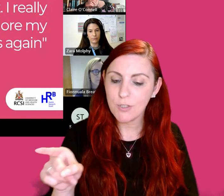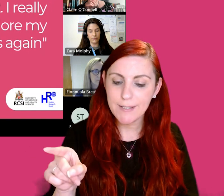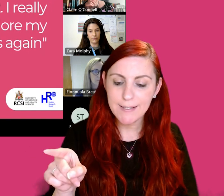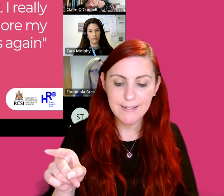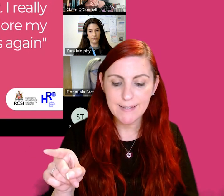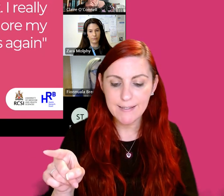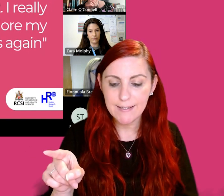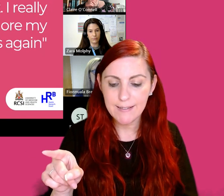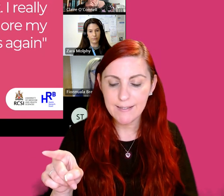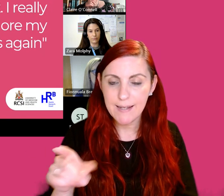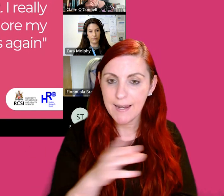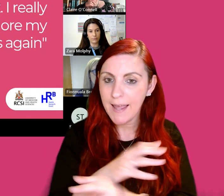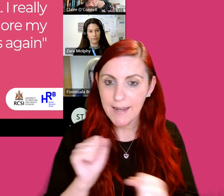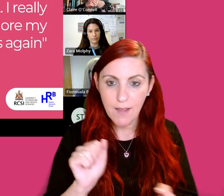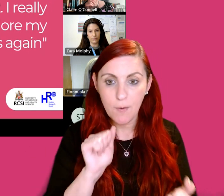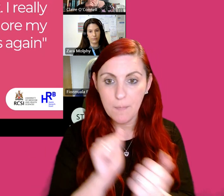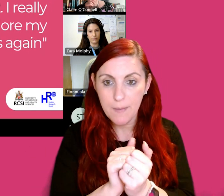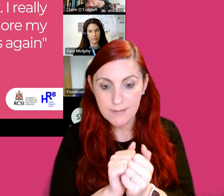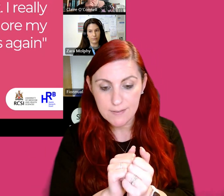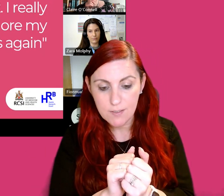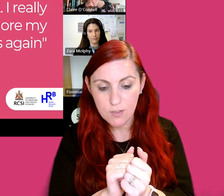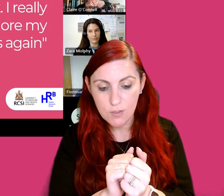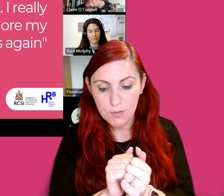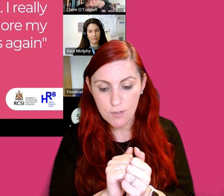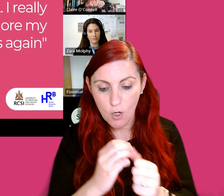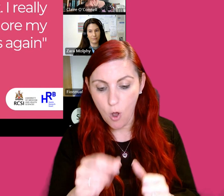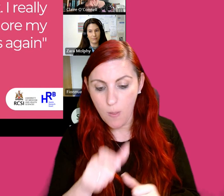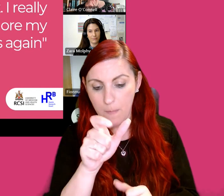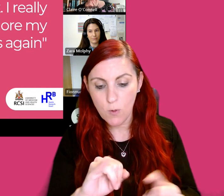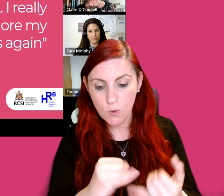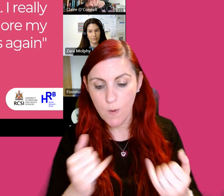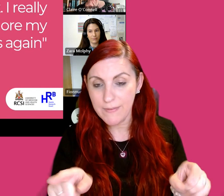never met someone else with the same type of diabetes and Through The Breakfast Club comic